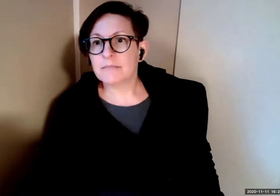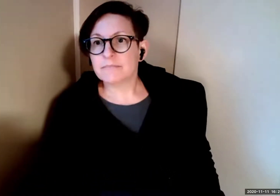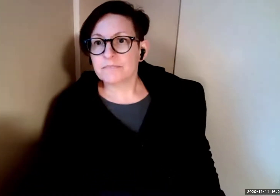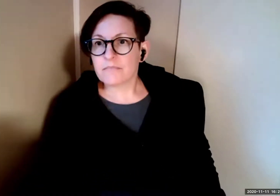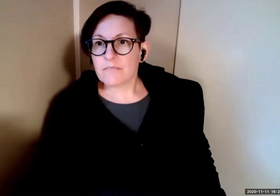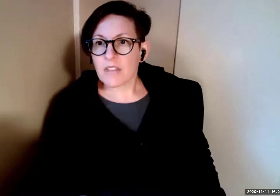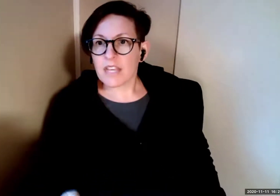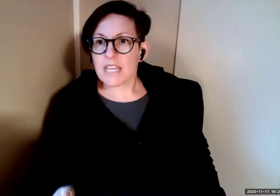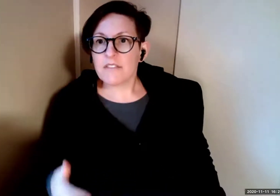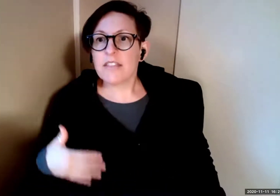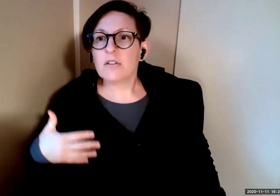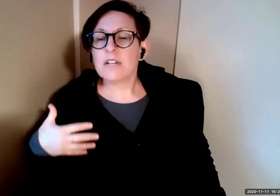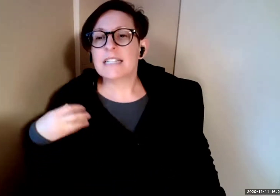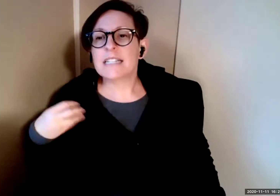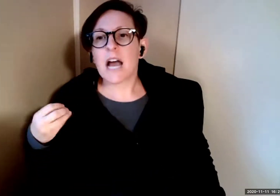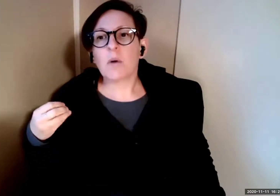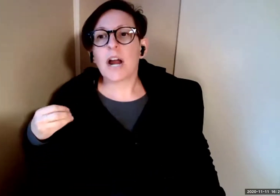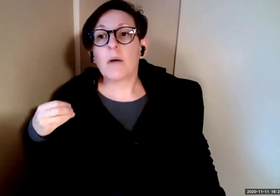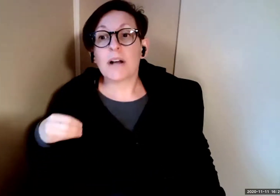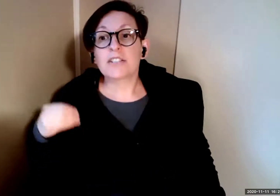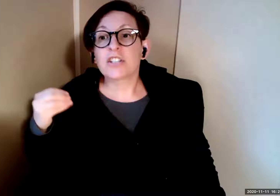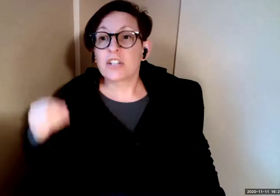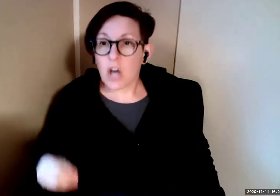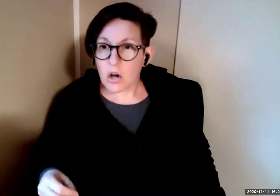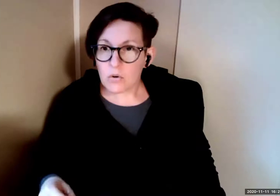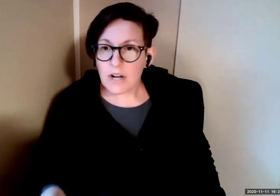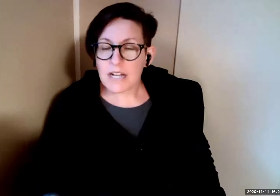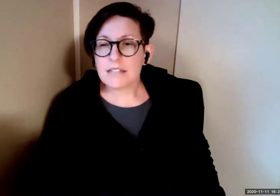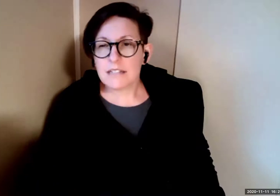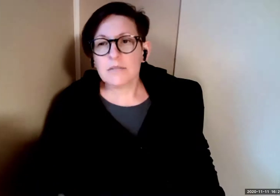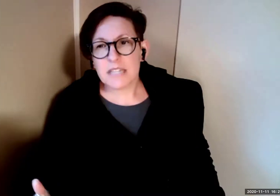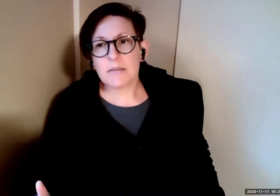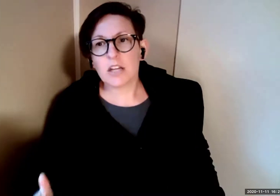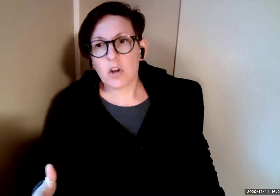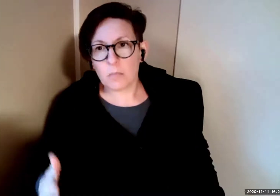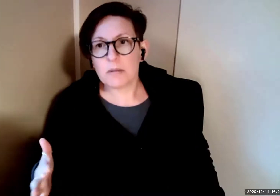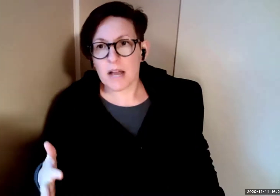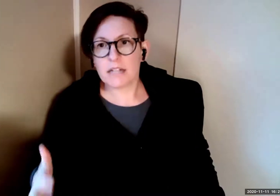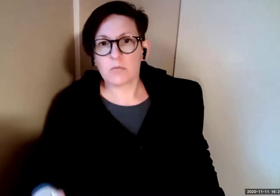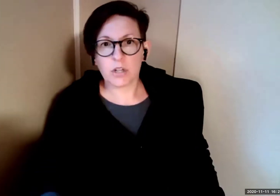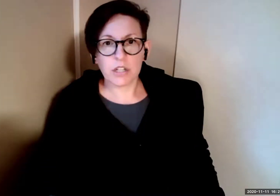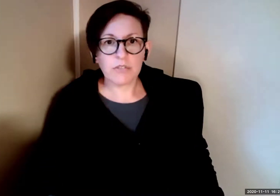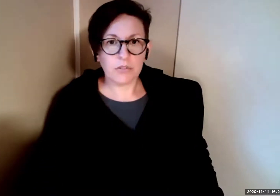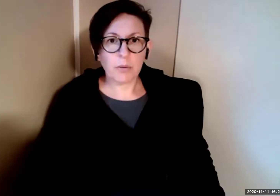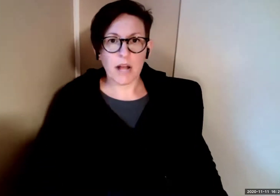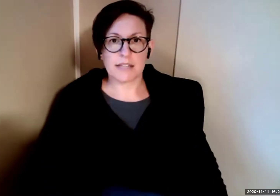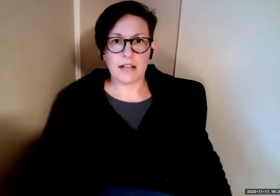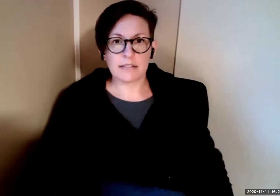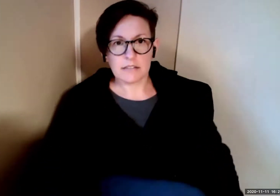where I want to go. I still keeping an open mind and working through the process.